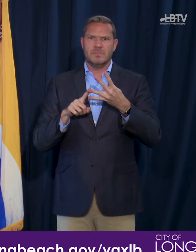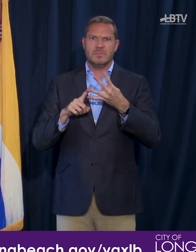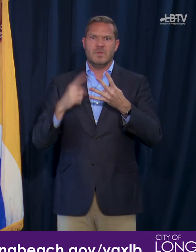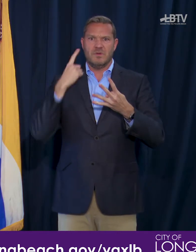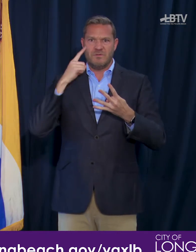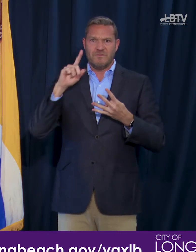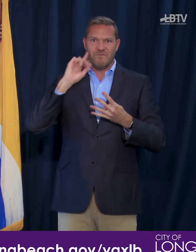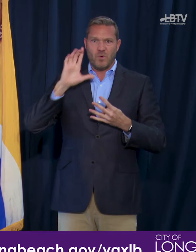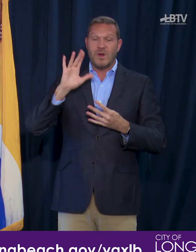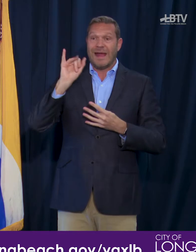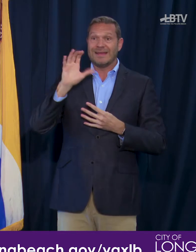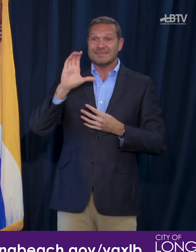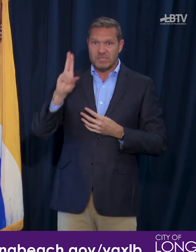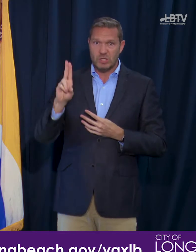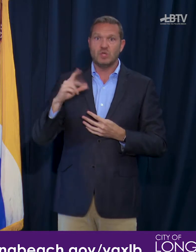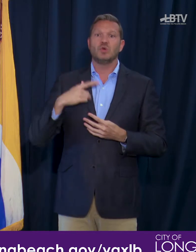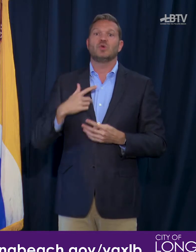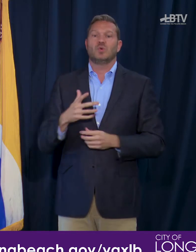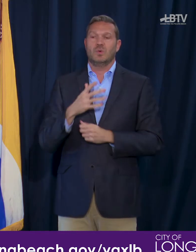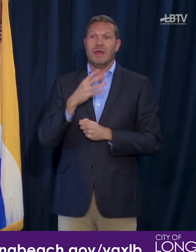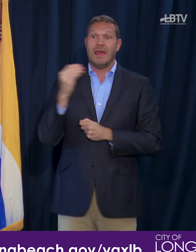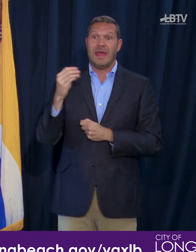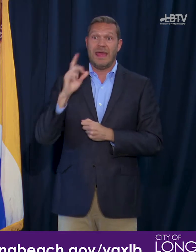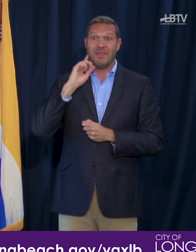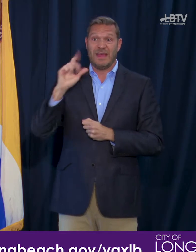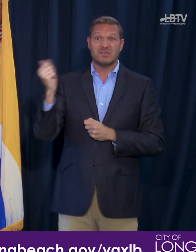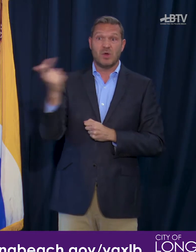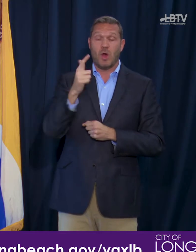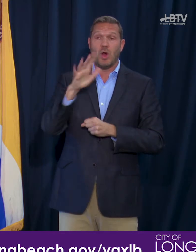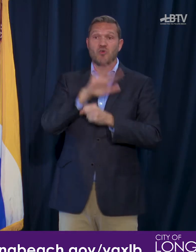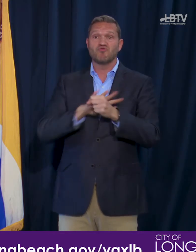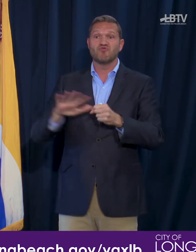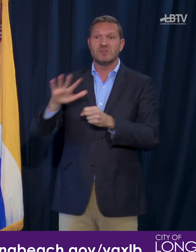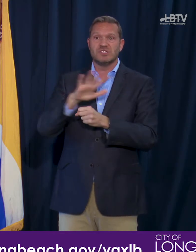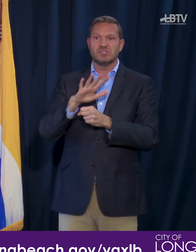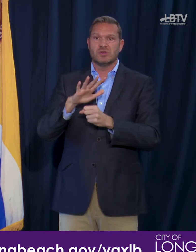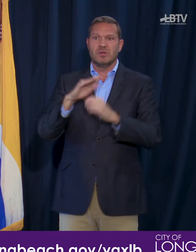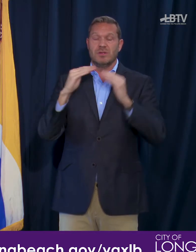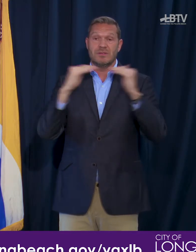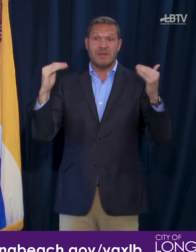So they take all of that at the regional level still in Southern California and with that